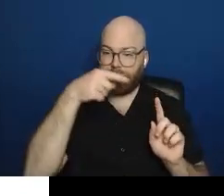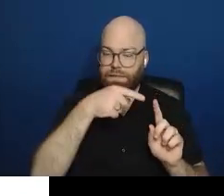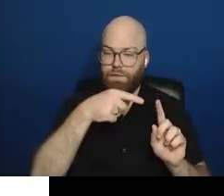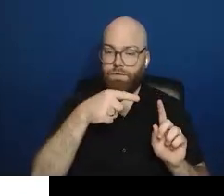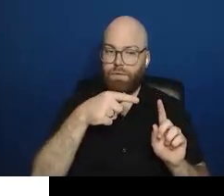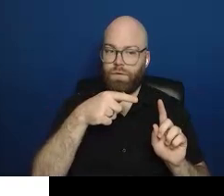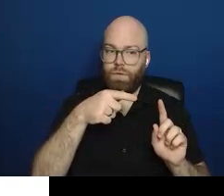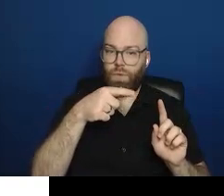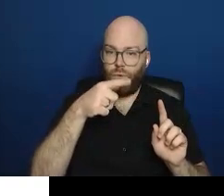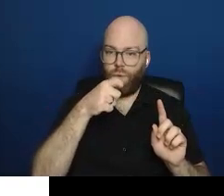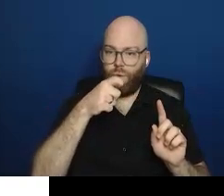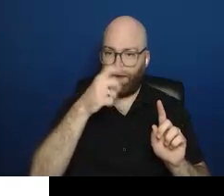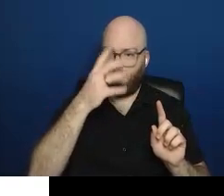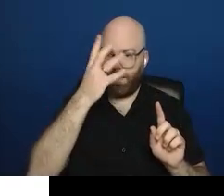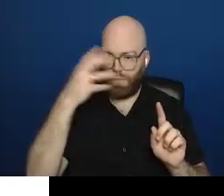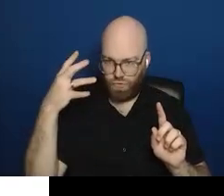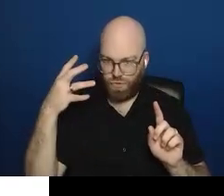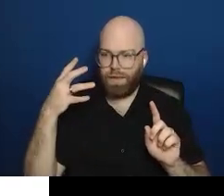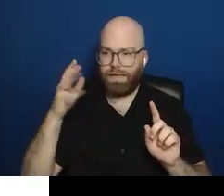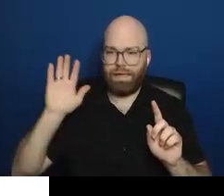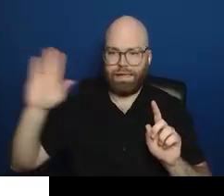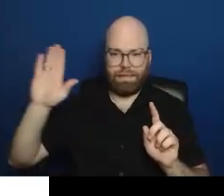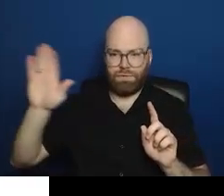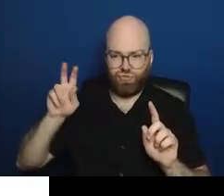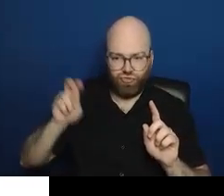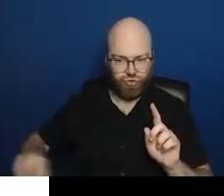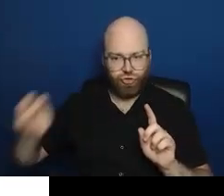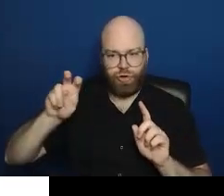So even just being more aware of the hardships people,